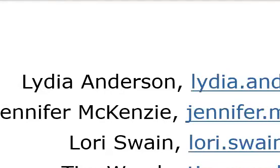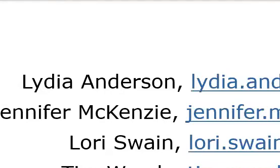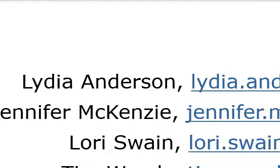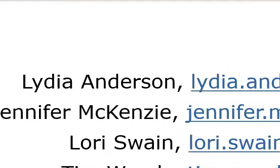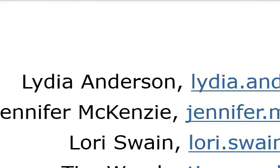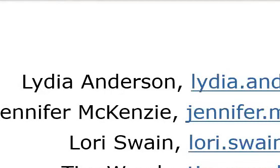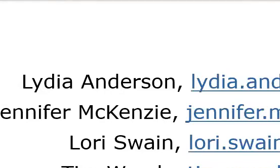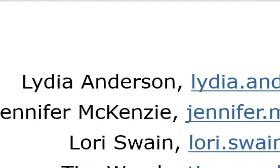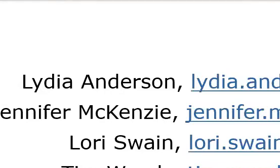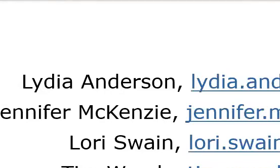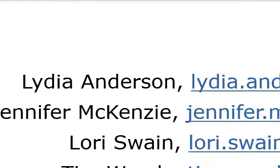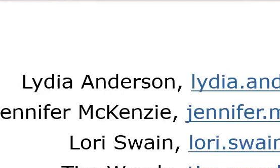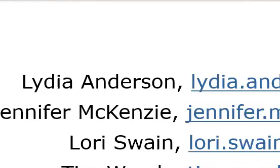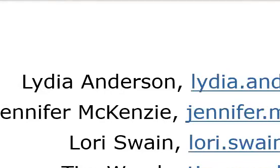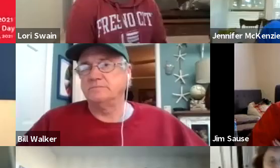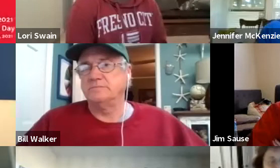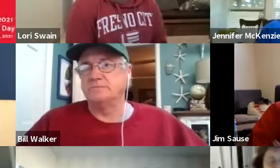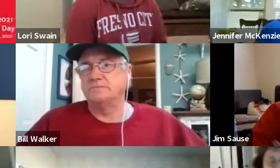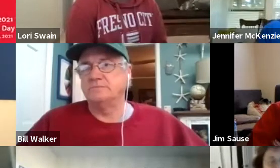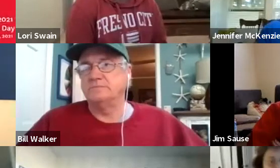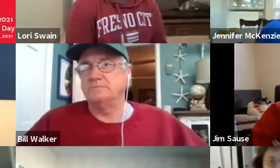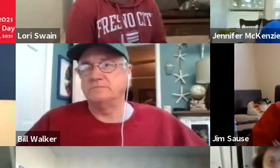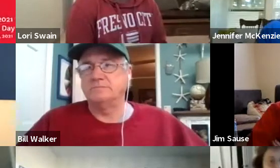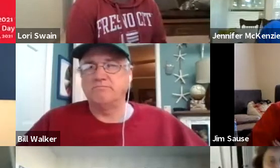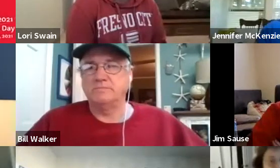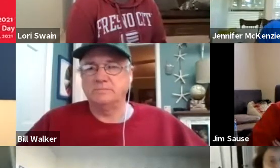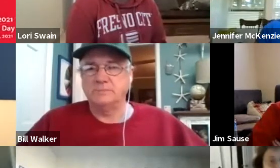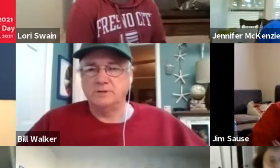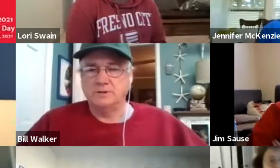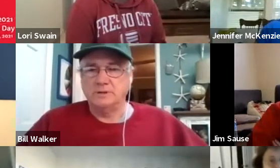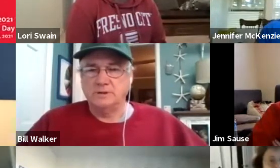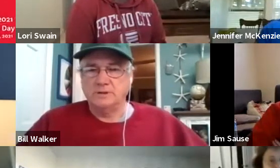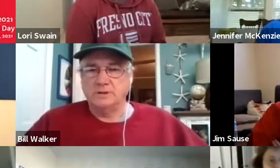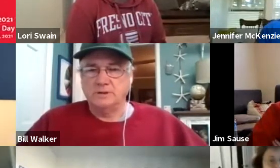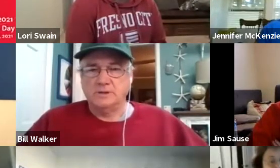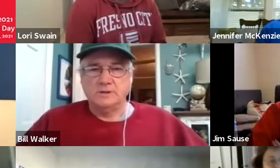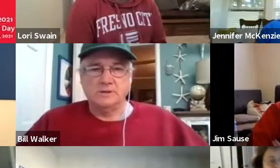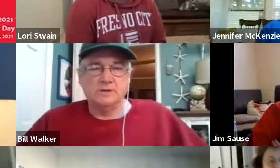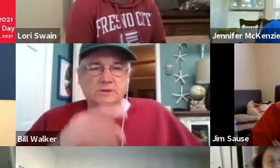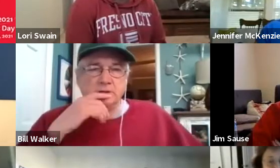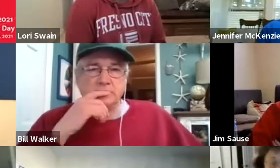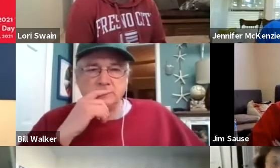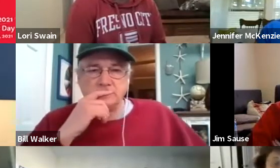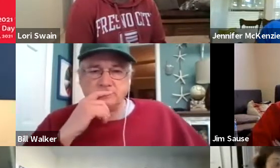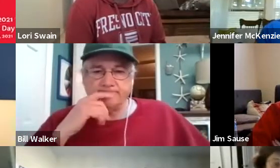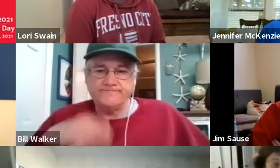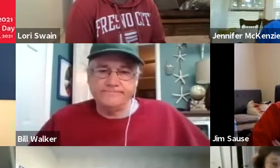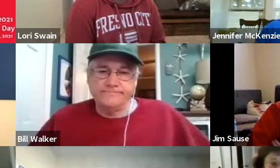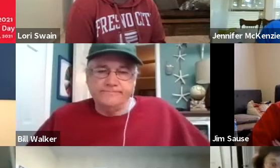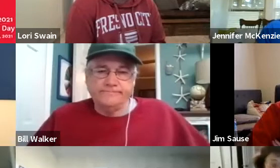questions for our panelists. And I'm going to stop the sharing just because we can see everybody a little bit better. And all what's